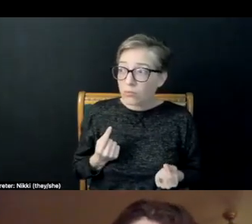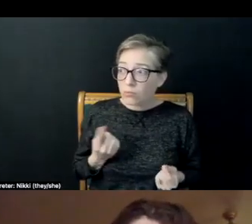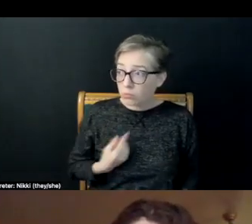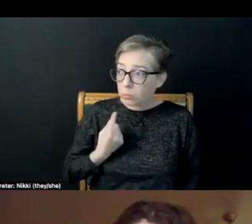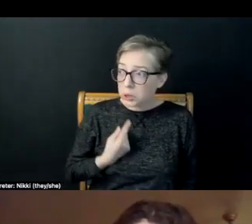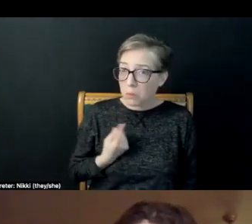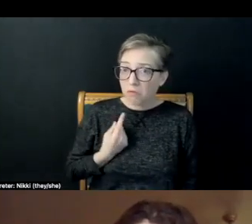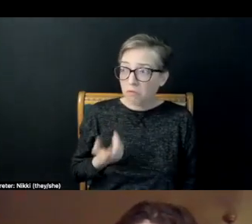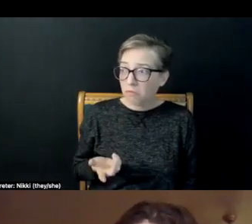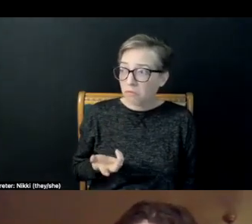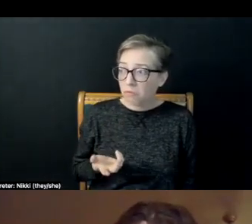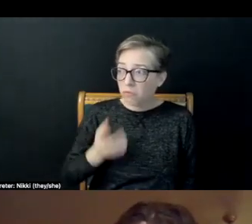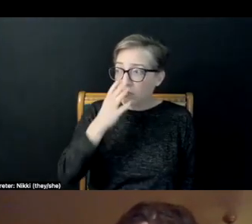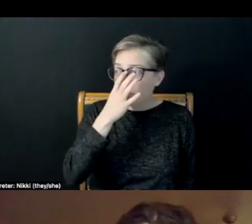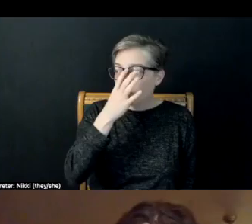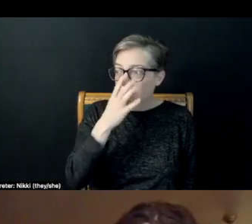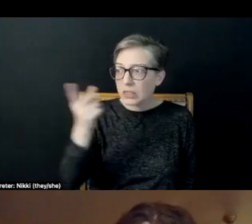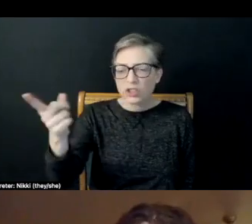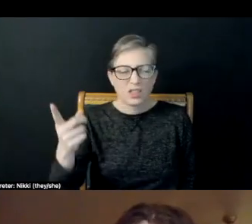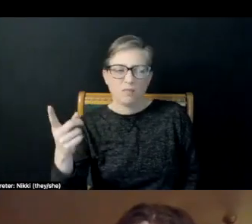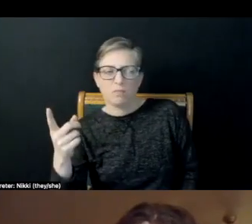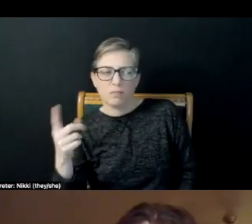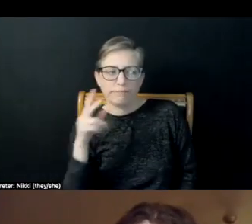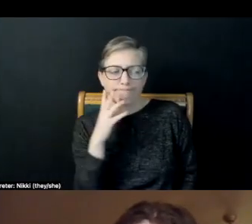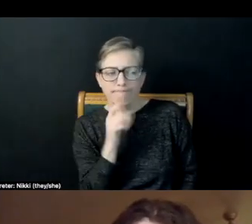She just seemed really skeptical that I would be able to figure